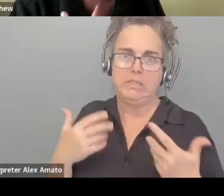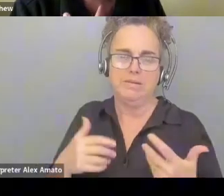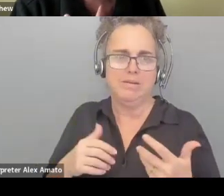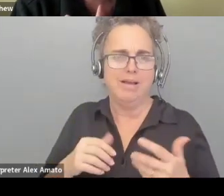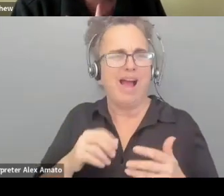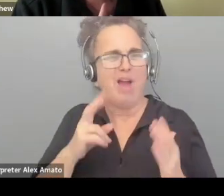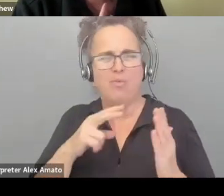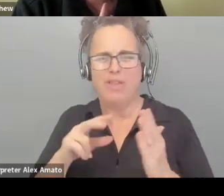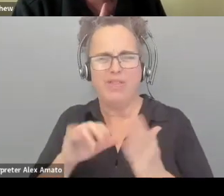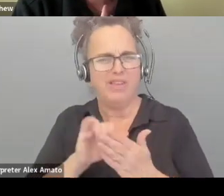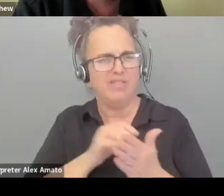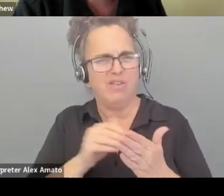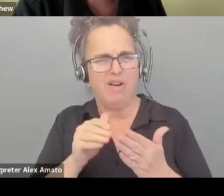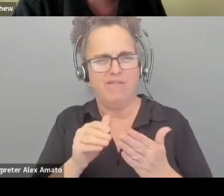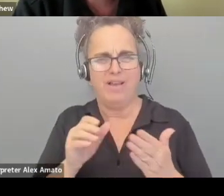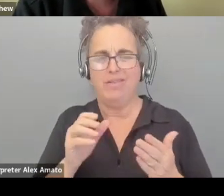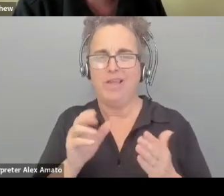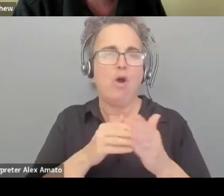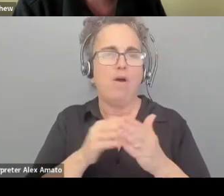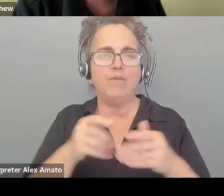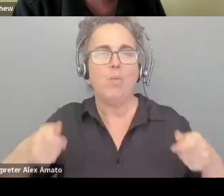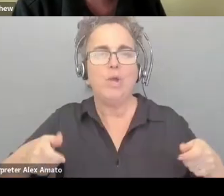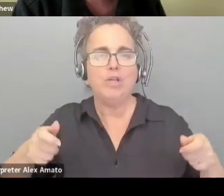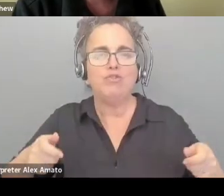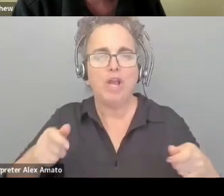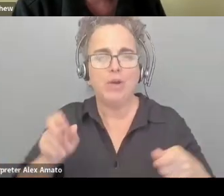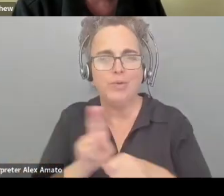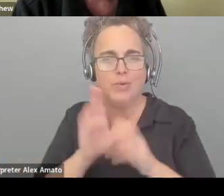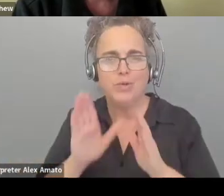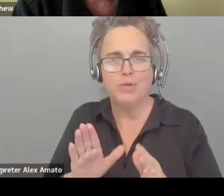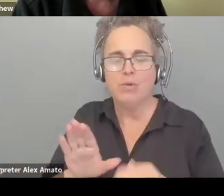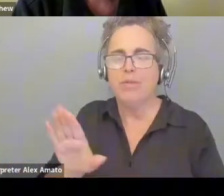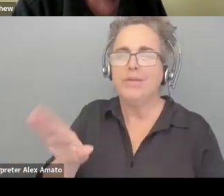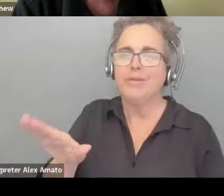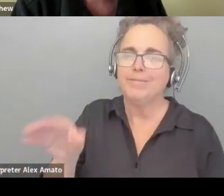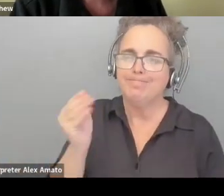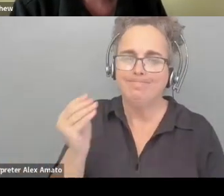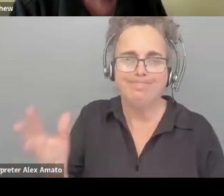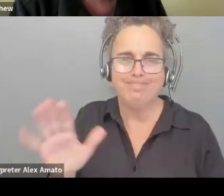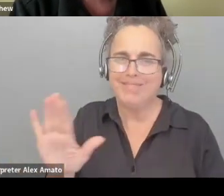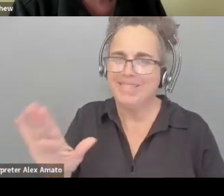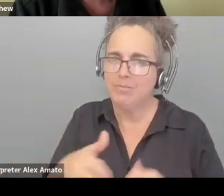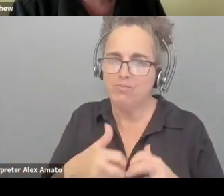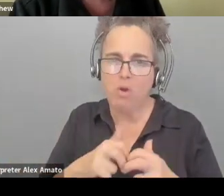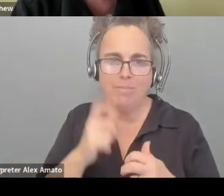and so many times wheelchair users are told that they are like, like a problem for the fire marshal